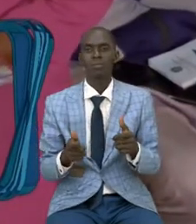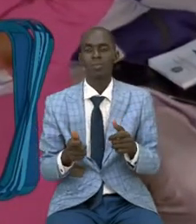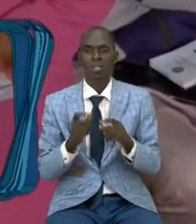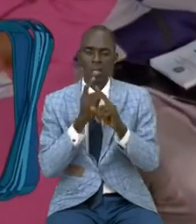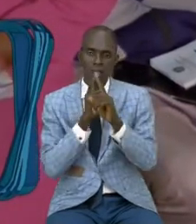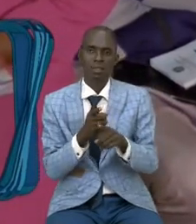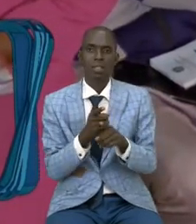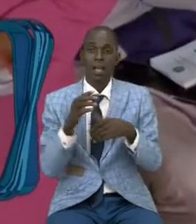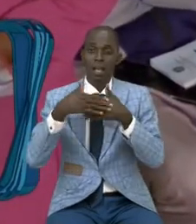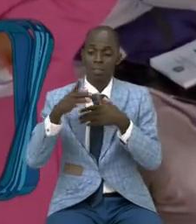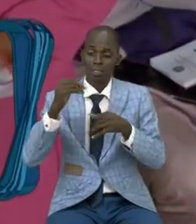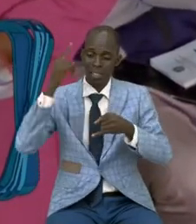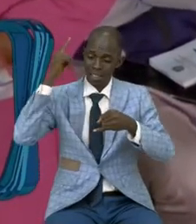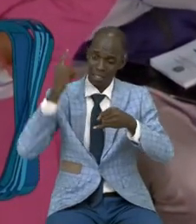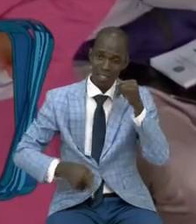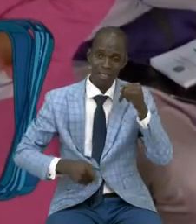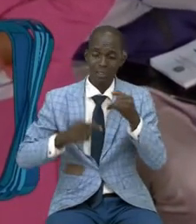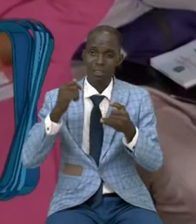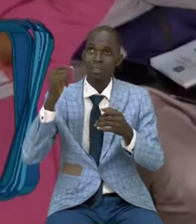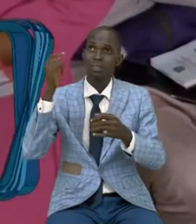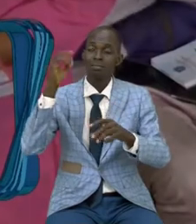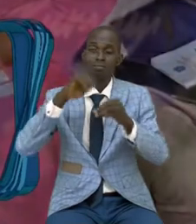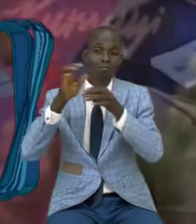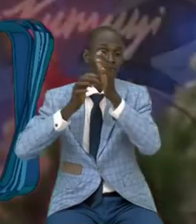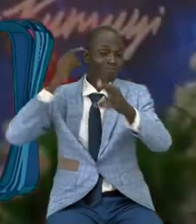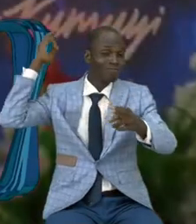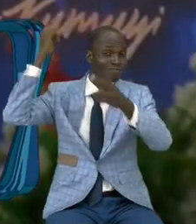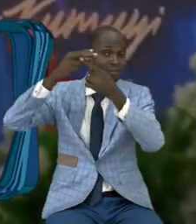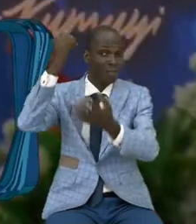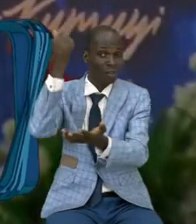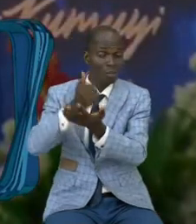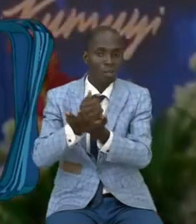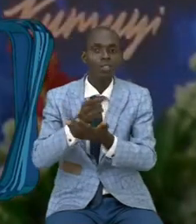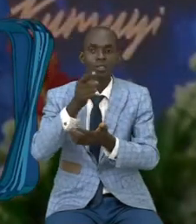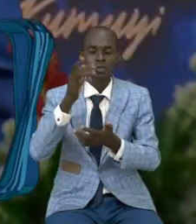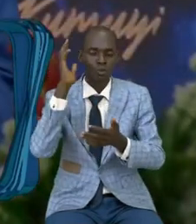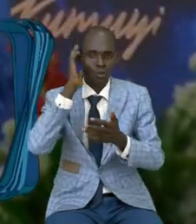you will rush out to come and give your testimony